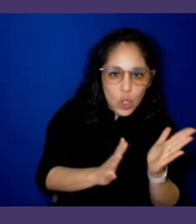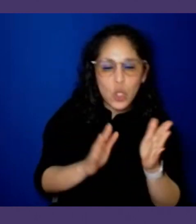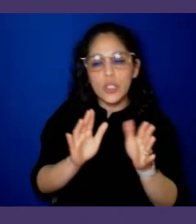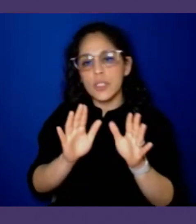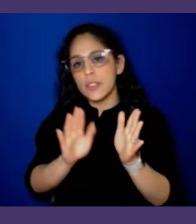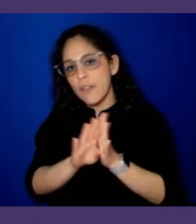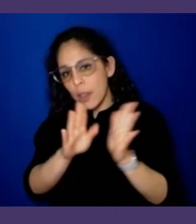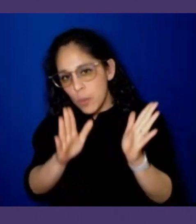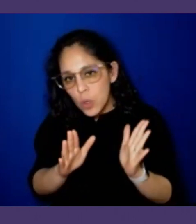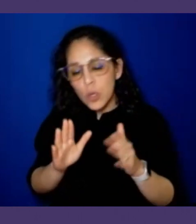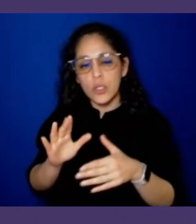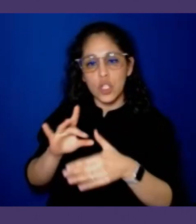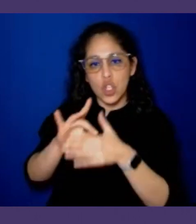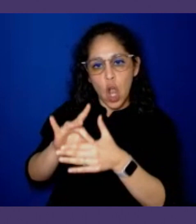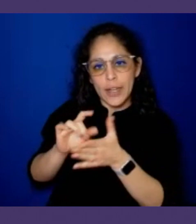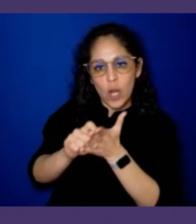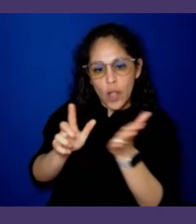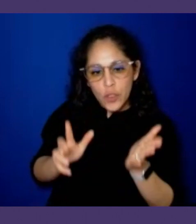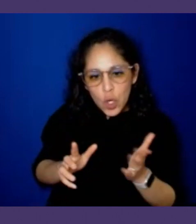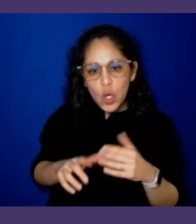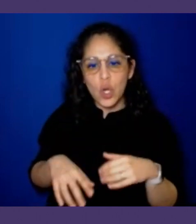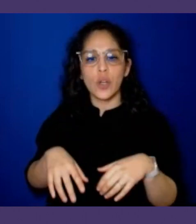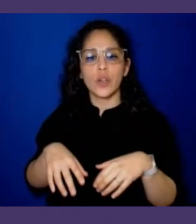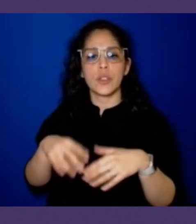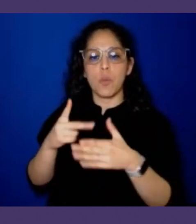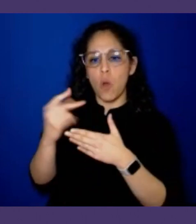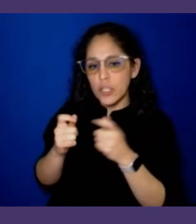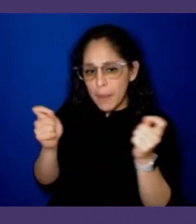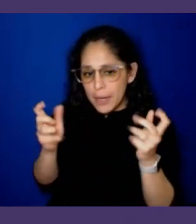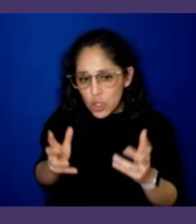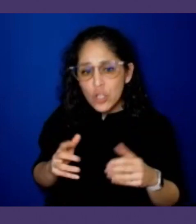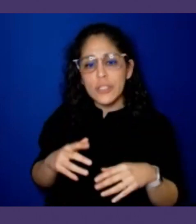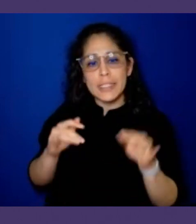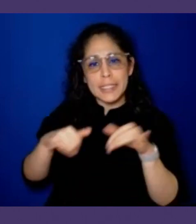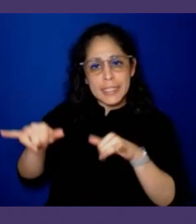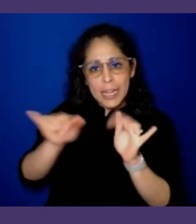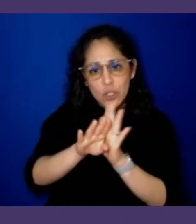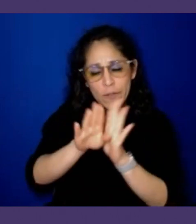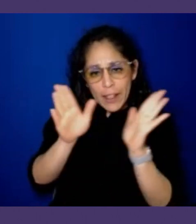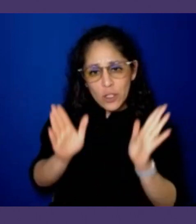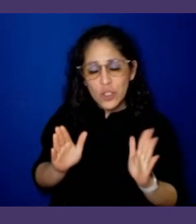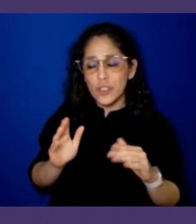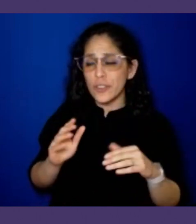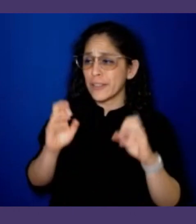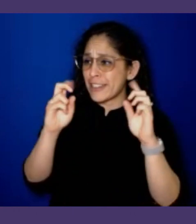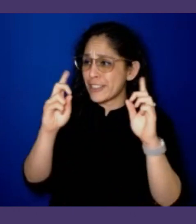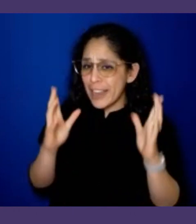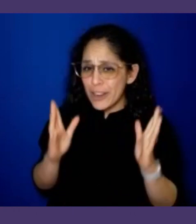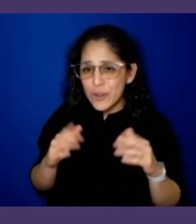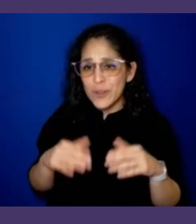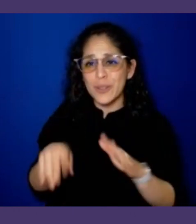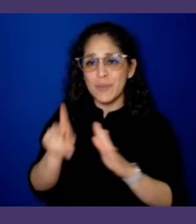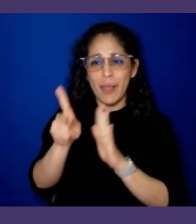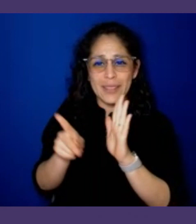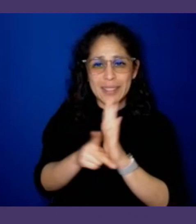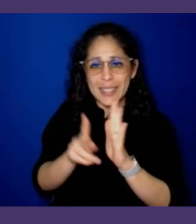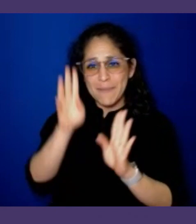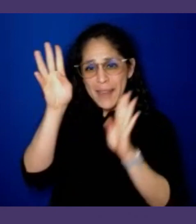other standards developers, educators, policymakers. How we ensure that